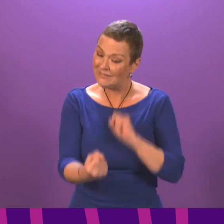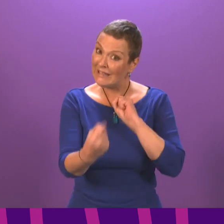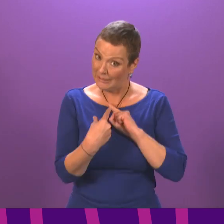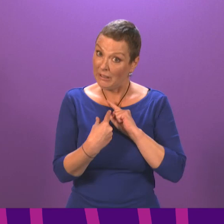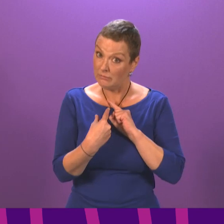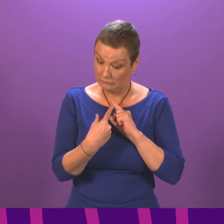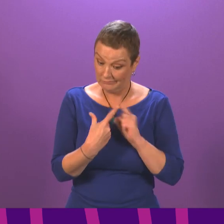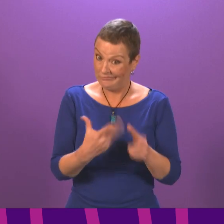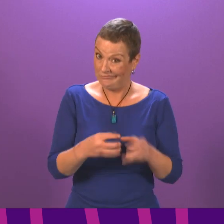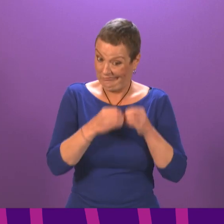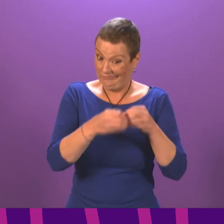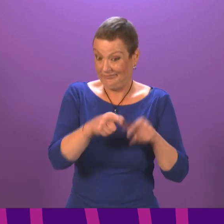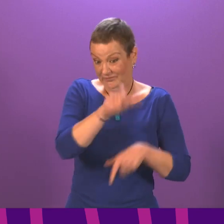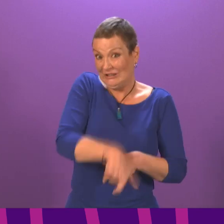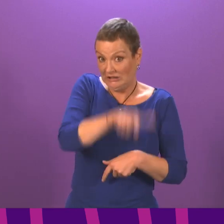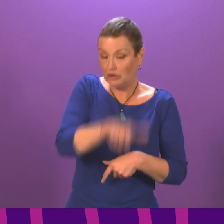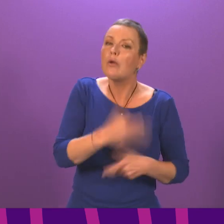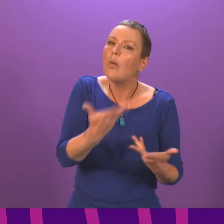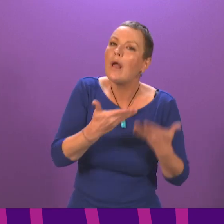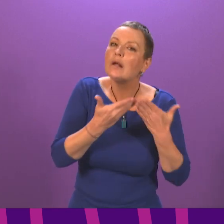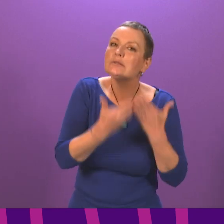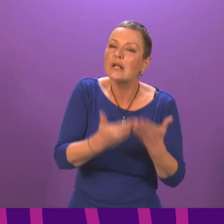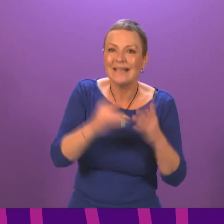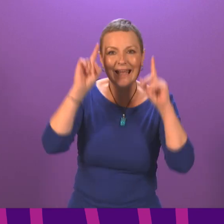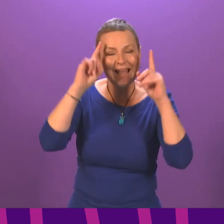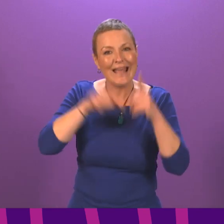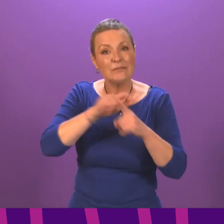who is studying at the University of Edinburgh. Earlier this week, they spent seven hours